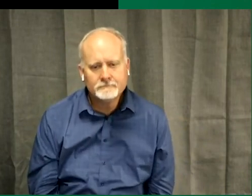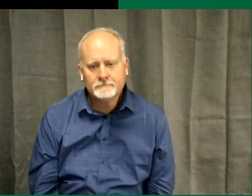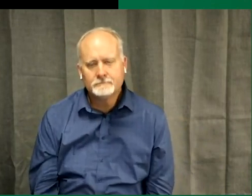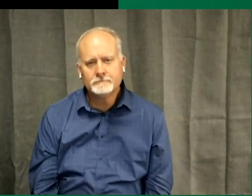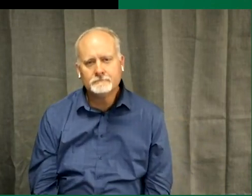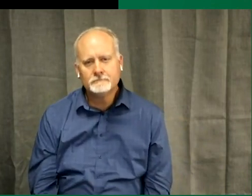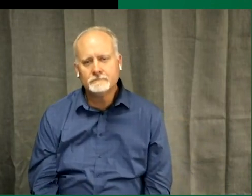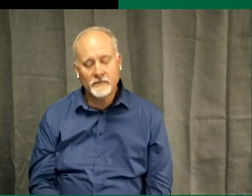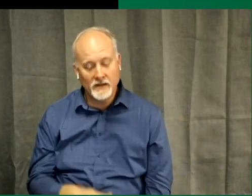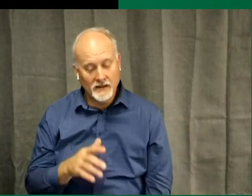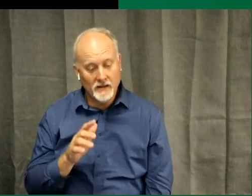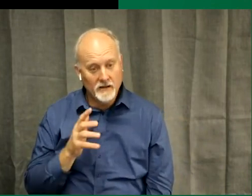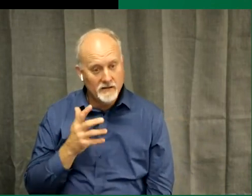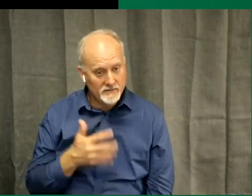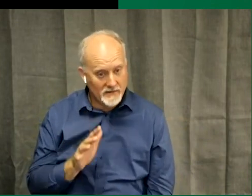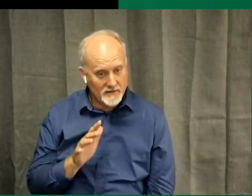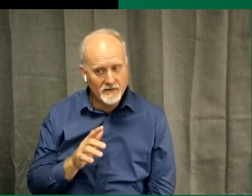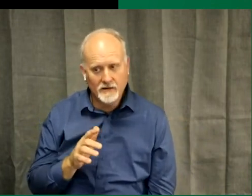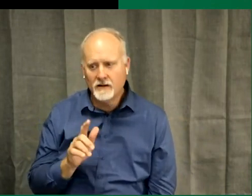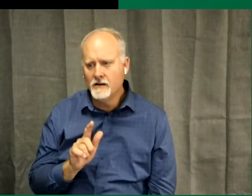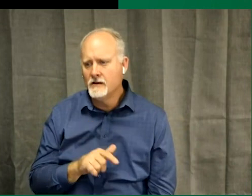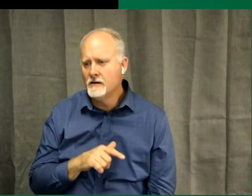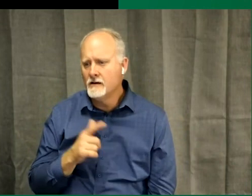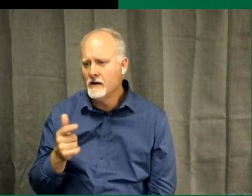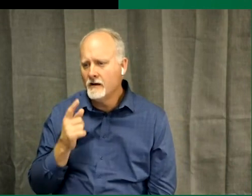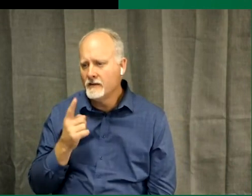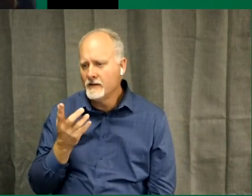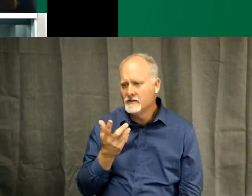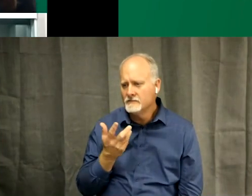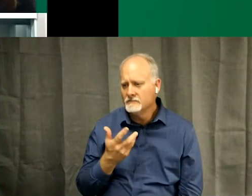and with that um i think that was the final slide we had